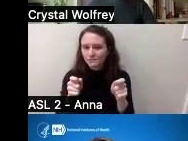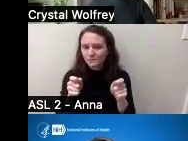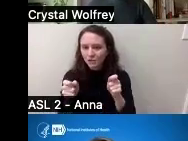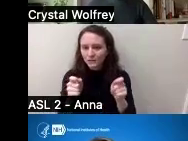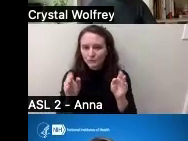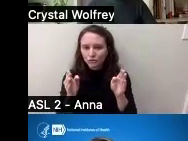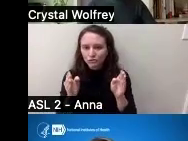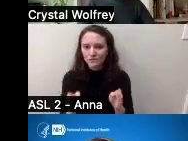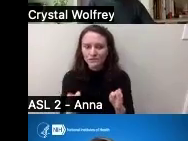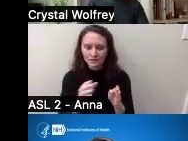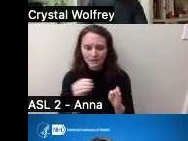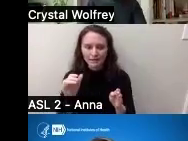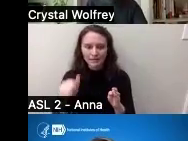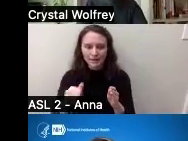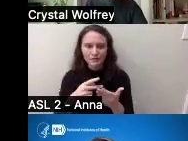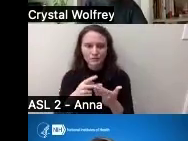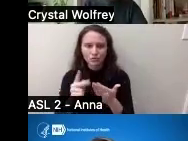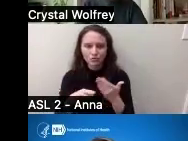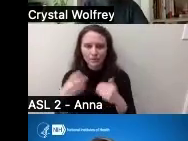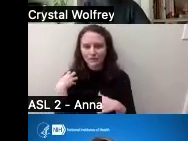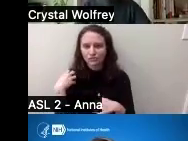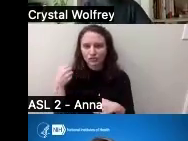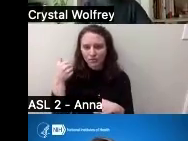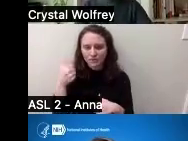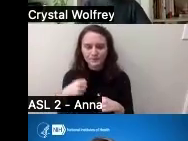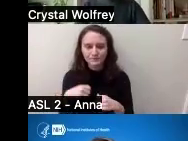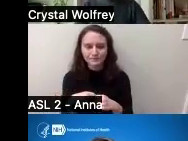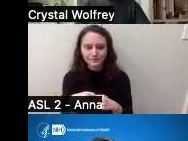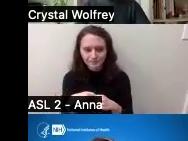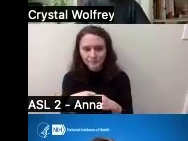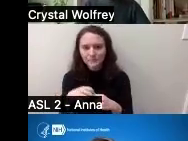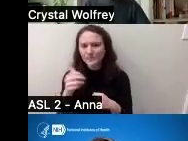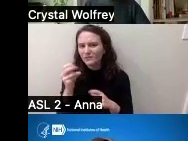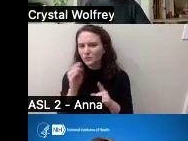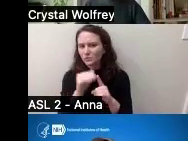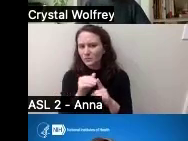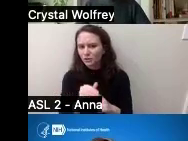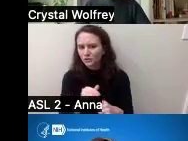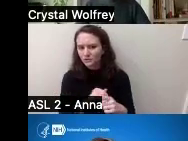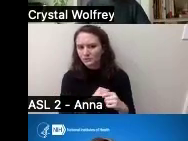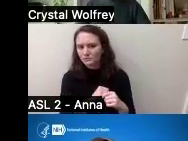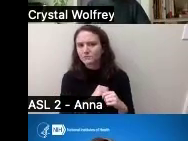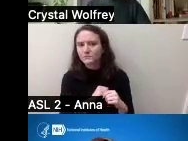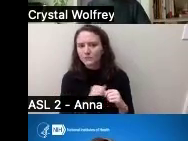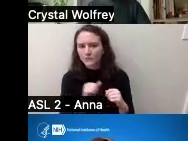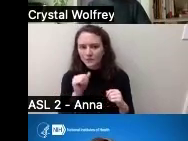A couple reminders to include in something like that. If you're changing a mutli-PI arrangement,